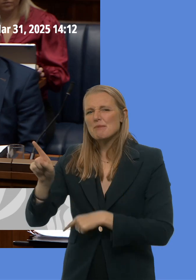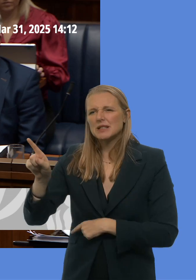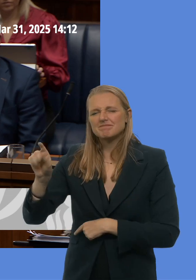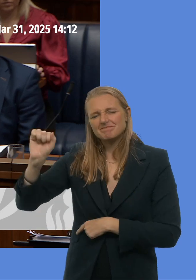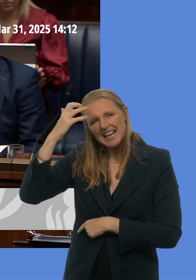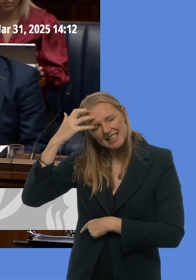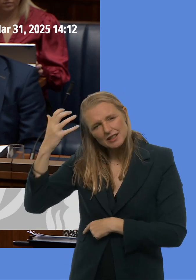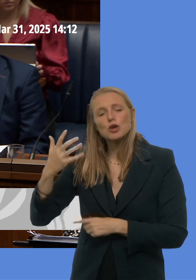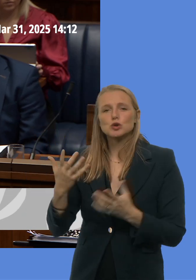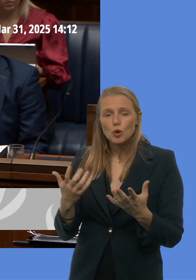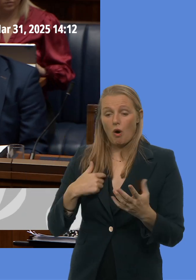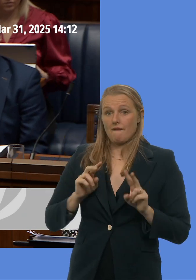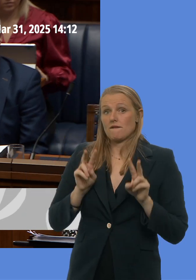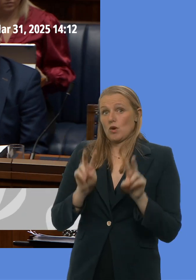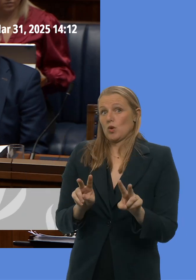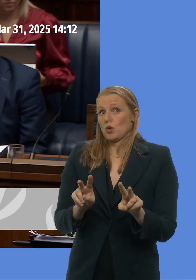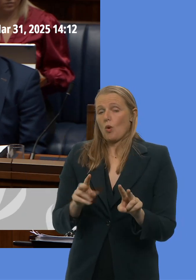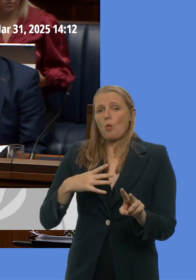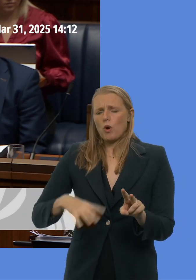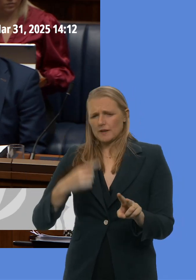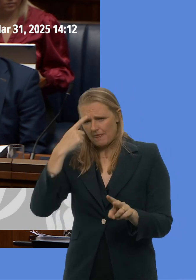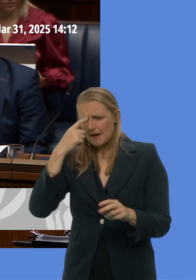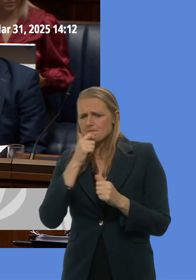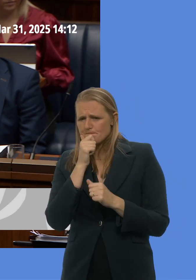From our point of view, we want to assess whether this is the right way forward.